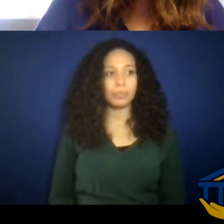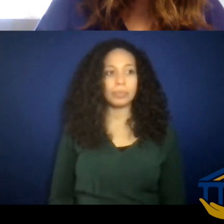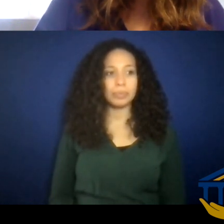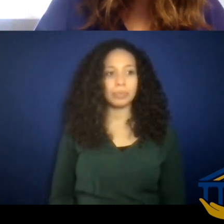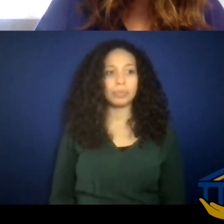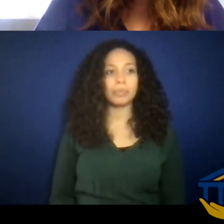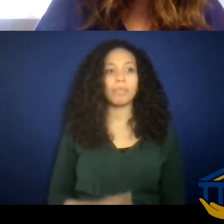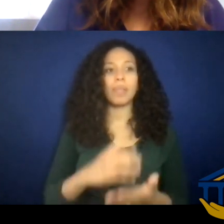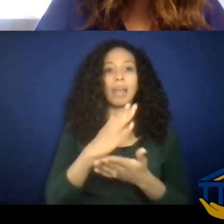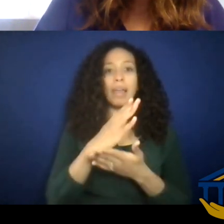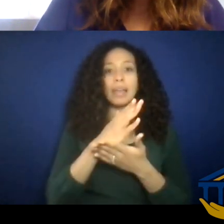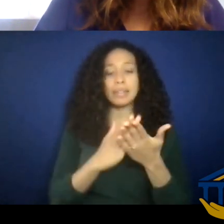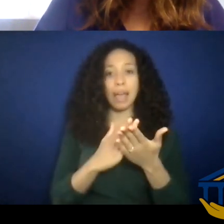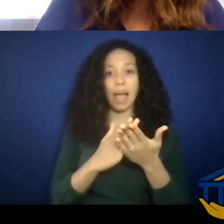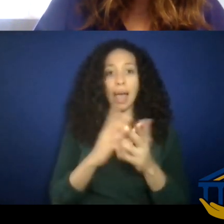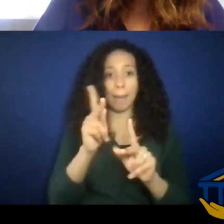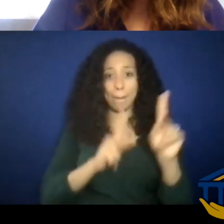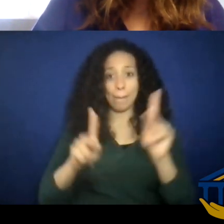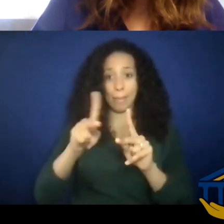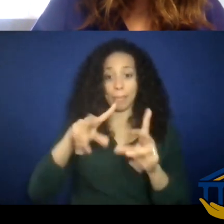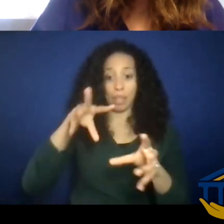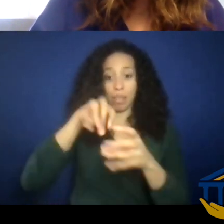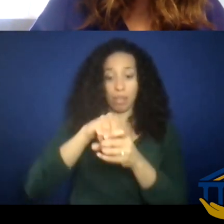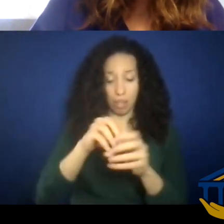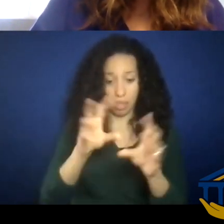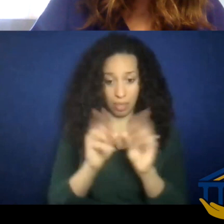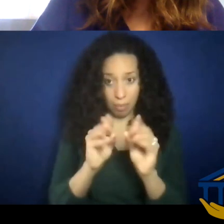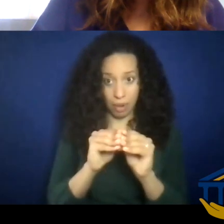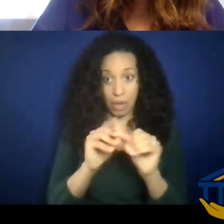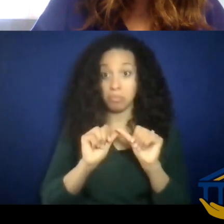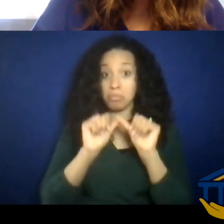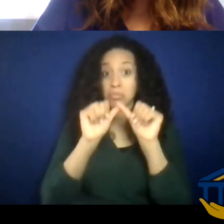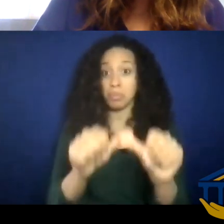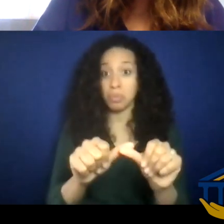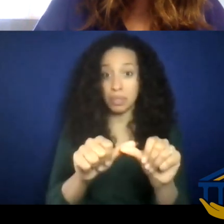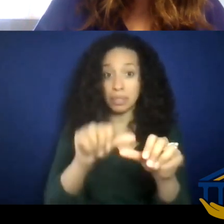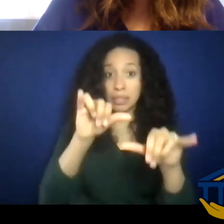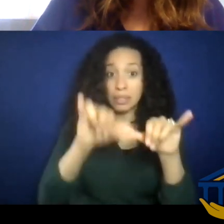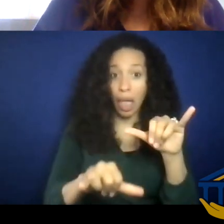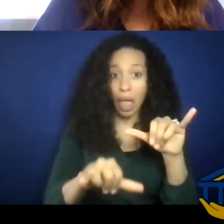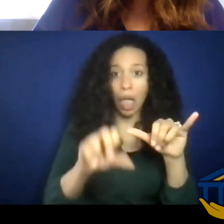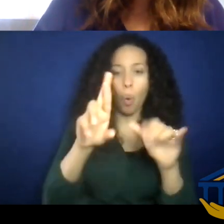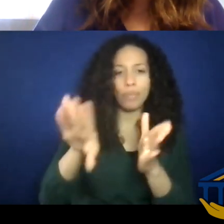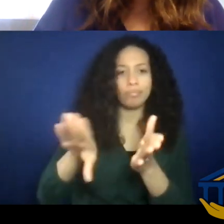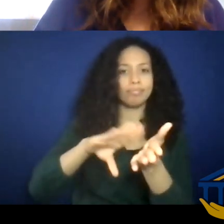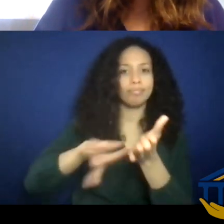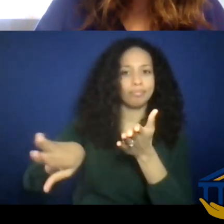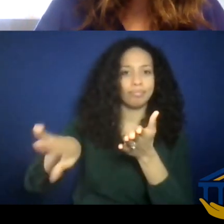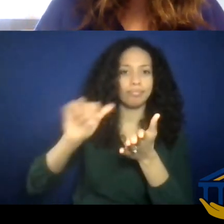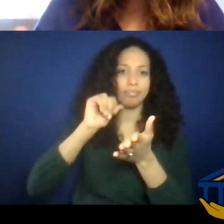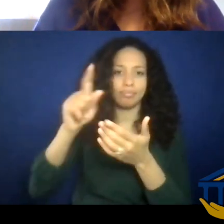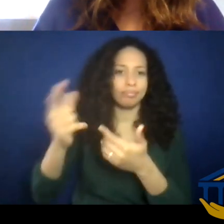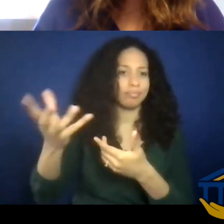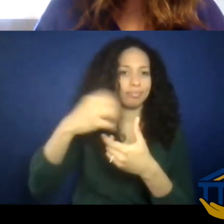them from the meeting. Very often, people will come into the meeting if they have to. Teachers,